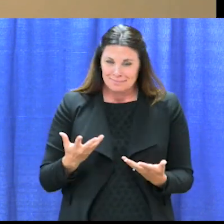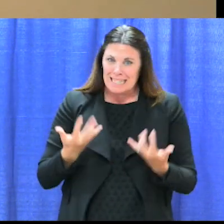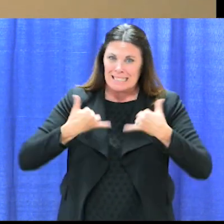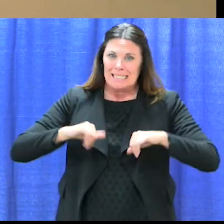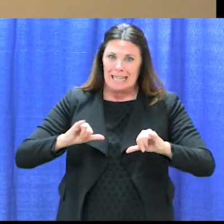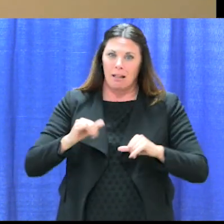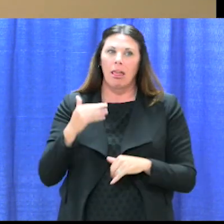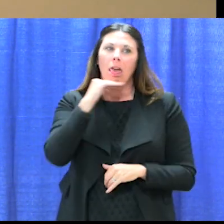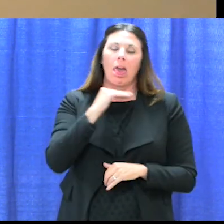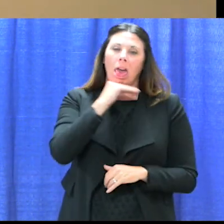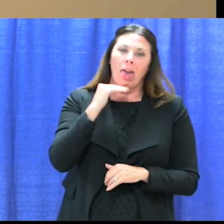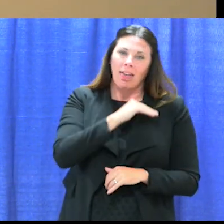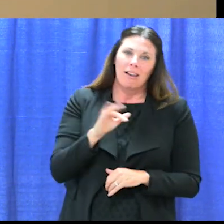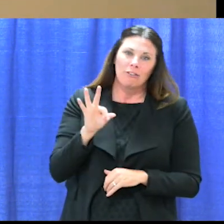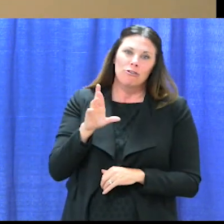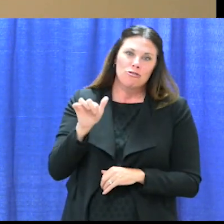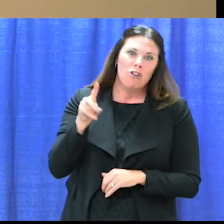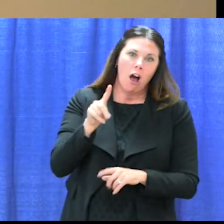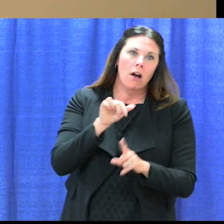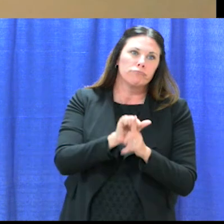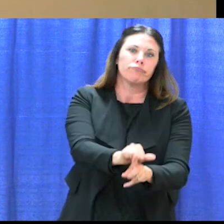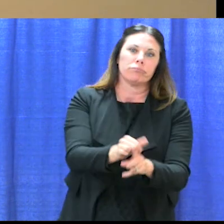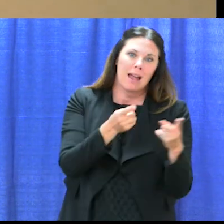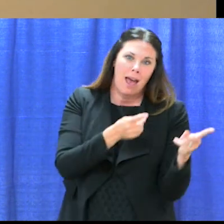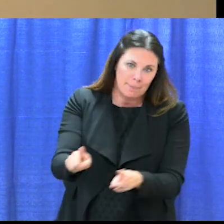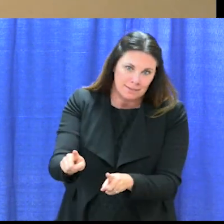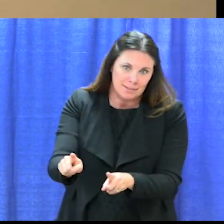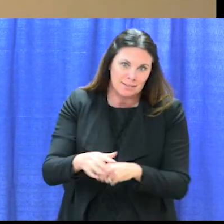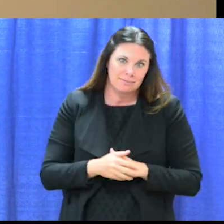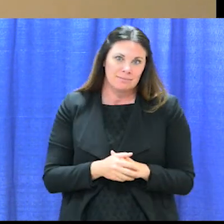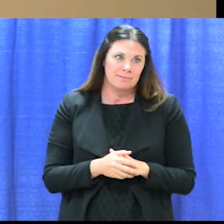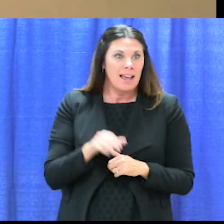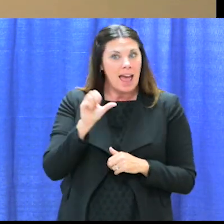And that's one way to verify it but it's certainly not the only way and we make that really clear.